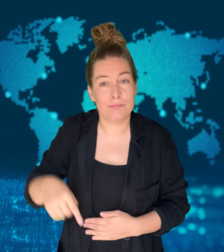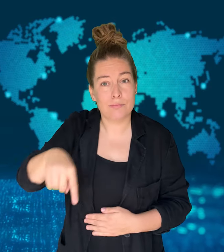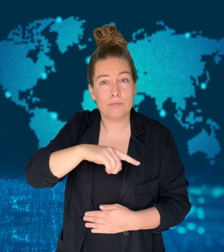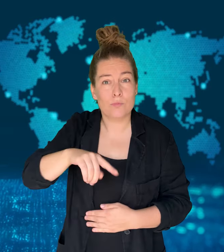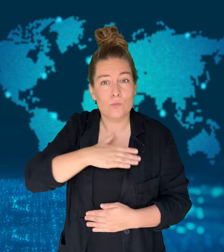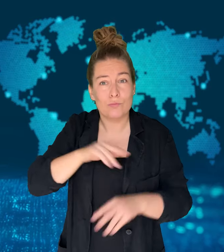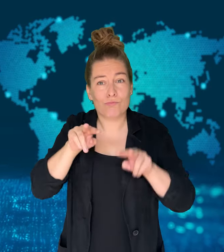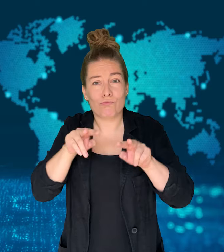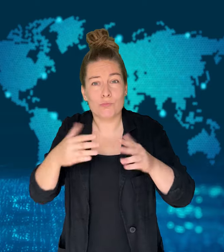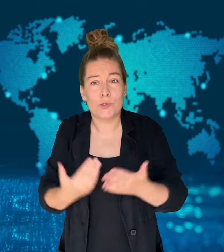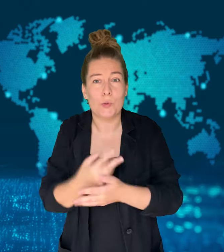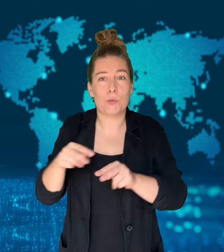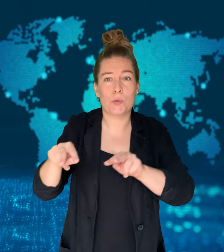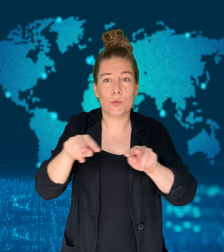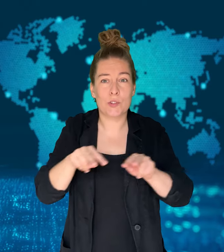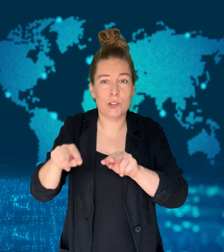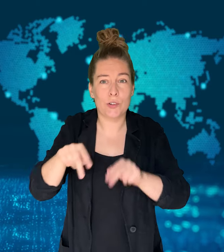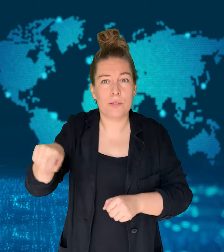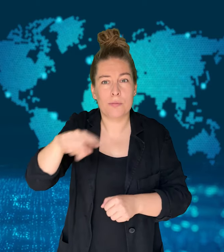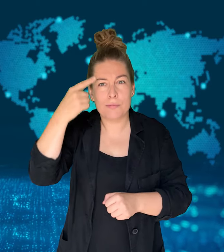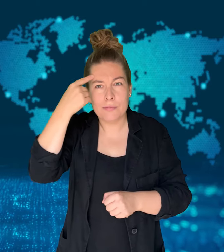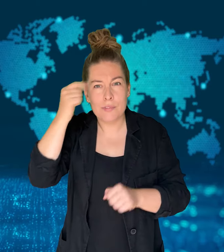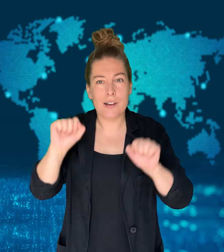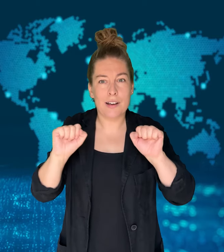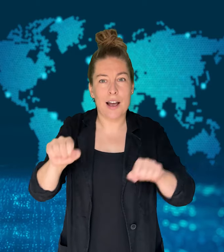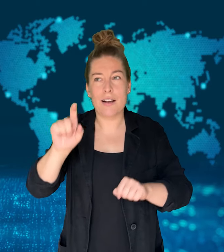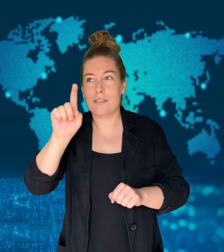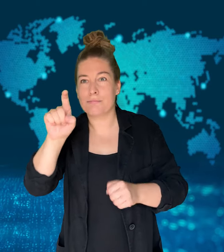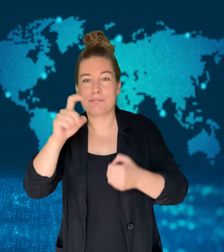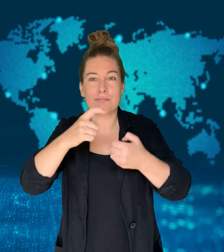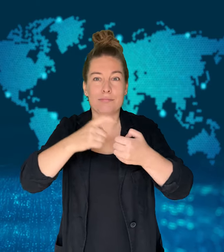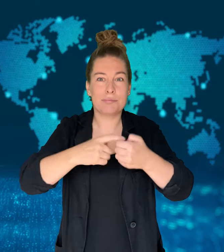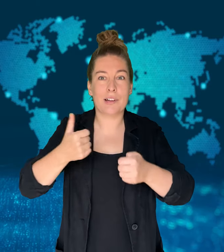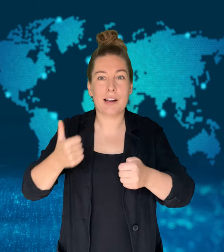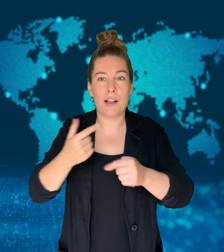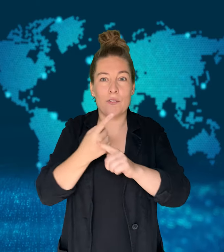Don't forget to subscribe, like, and follow H3 World TV to